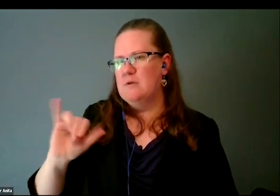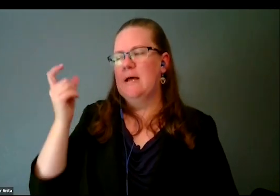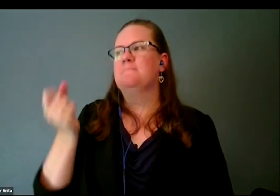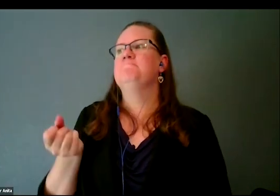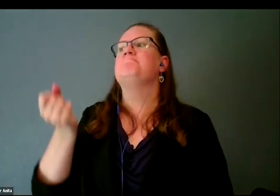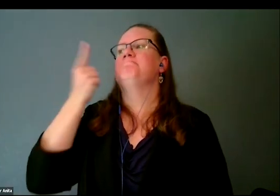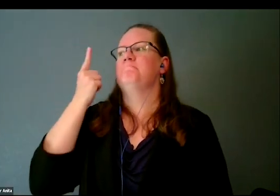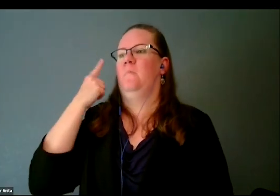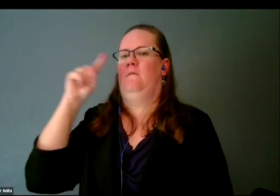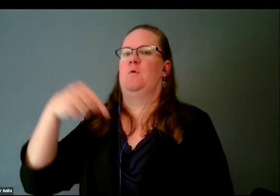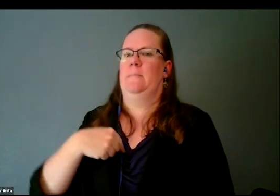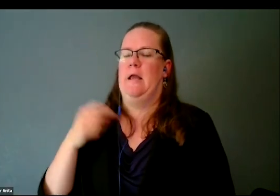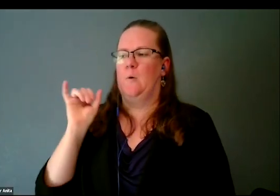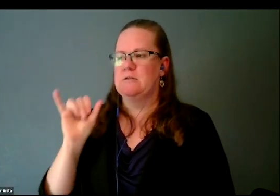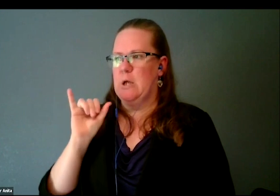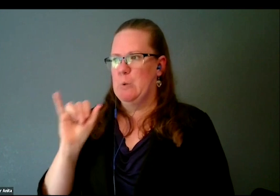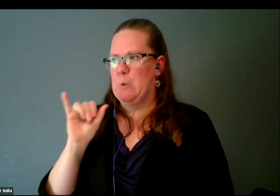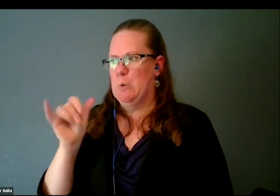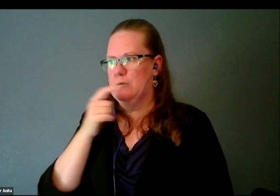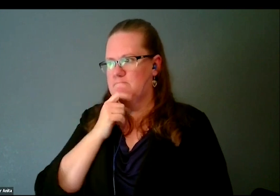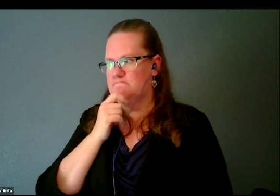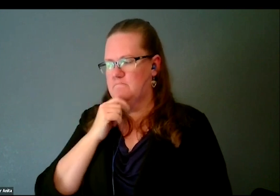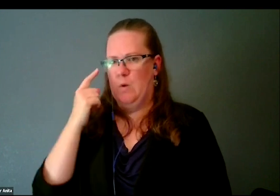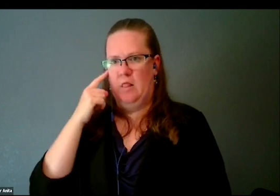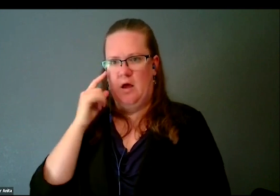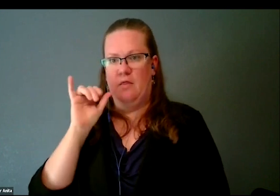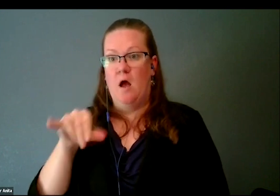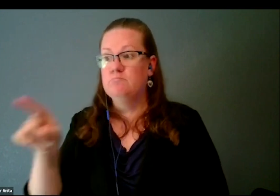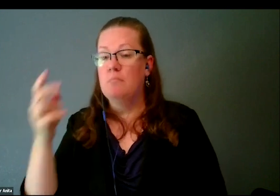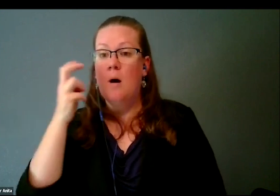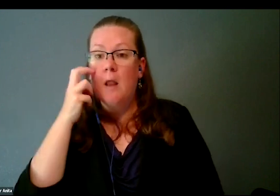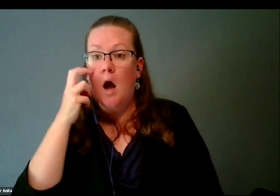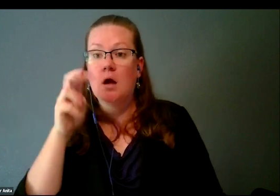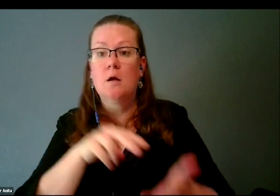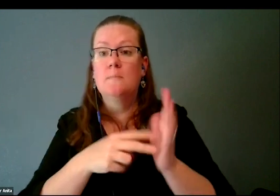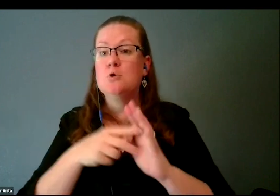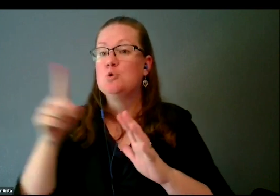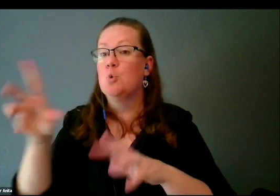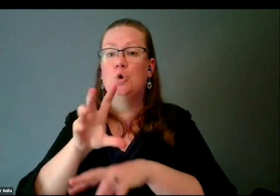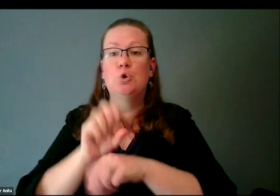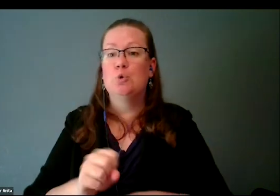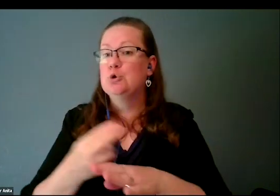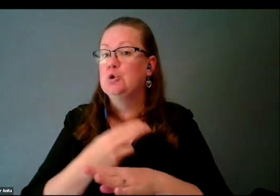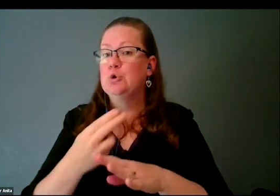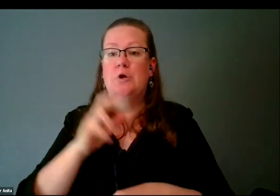I think a lot of times we think blind learners are used to exploring 3D things in their everyday life